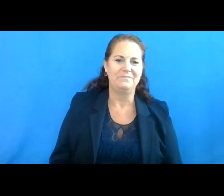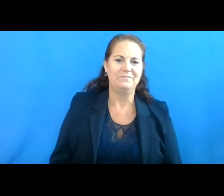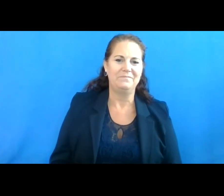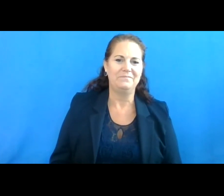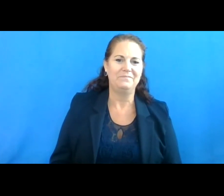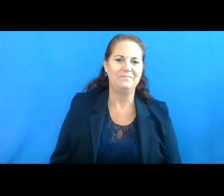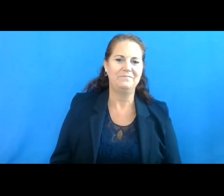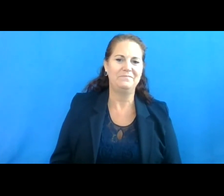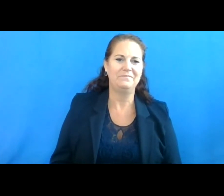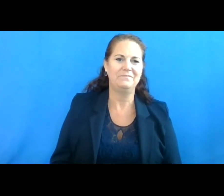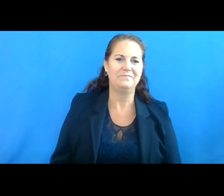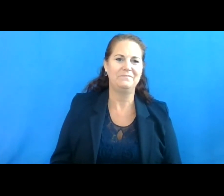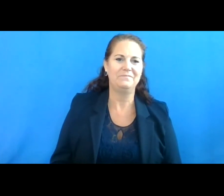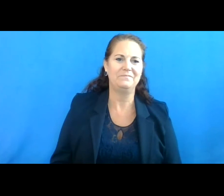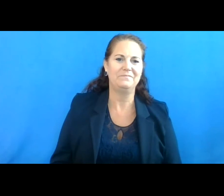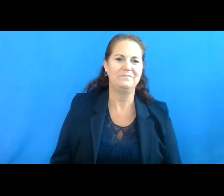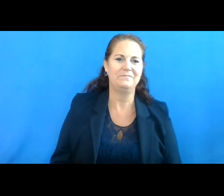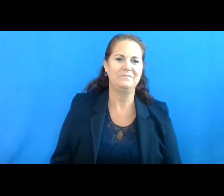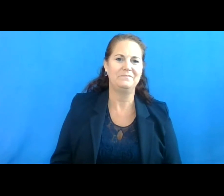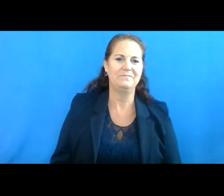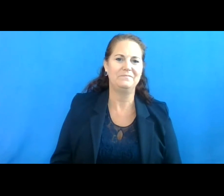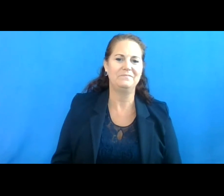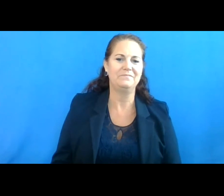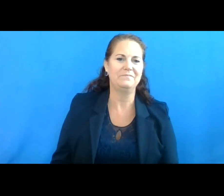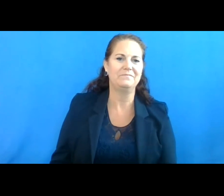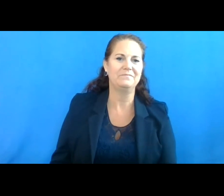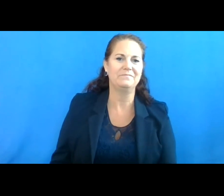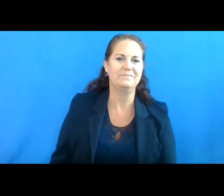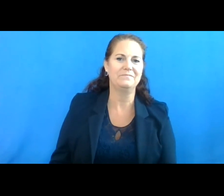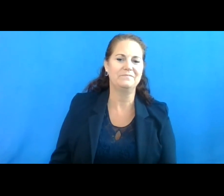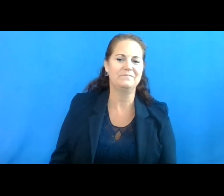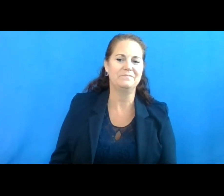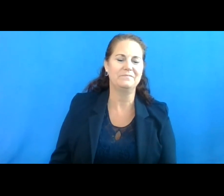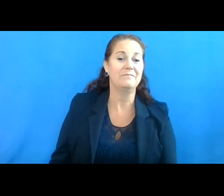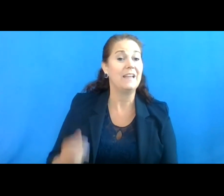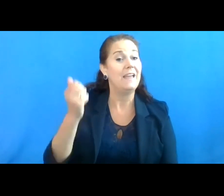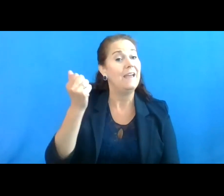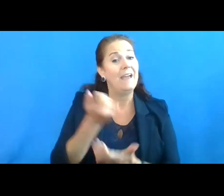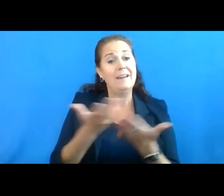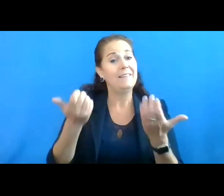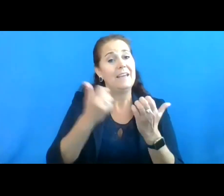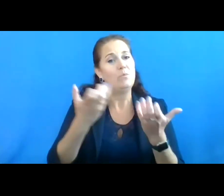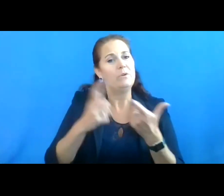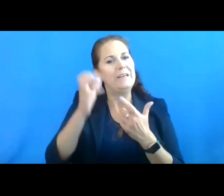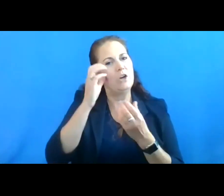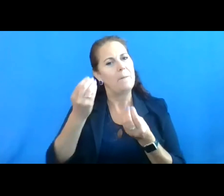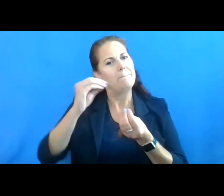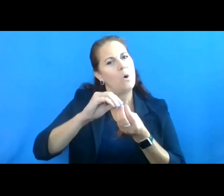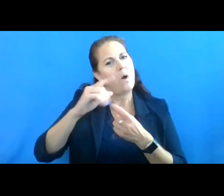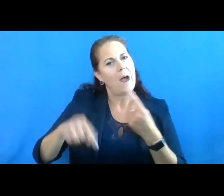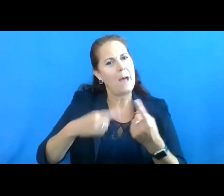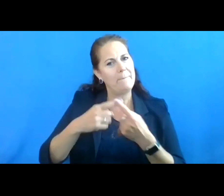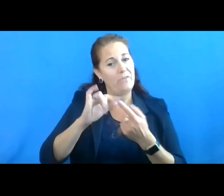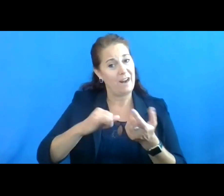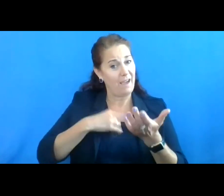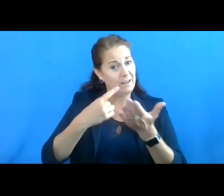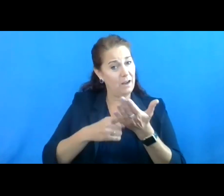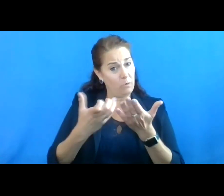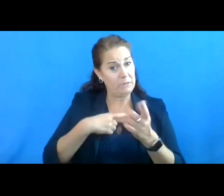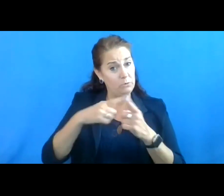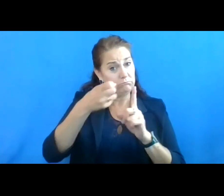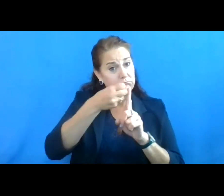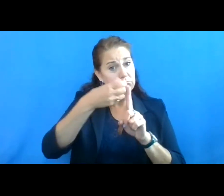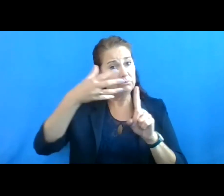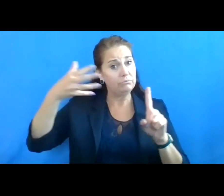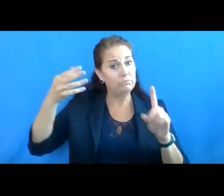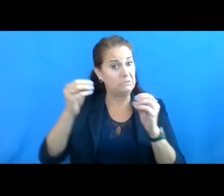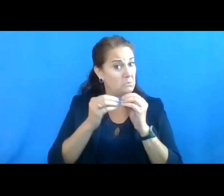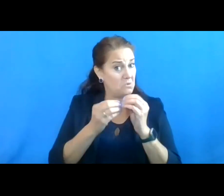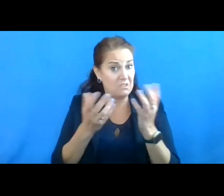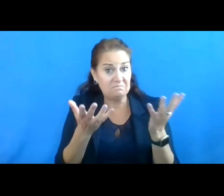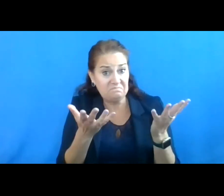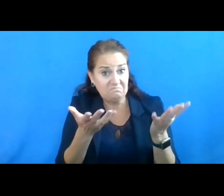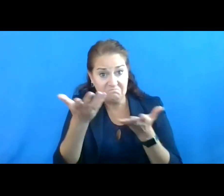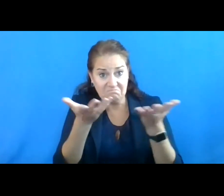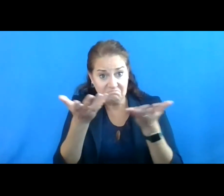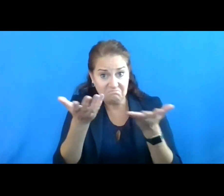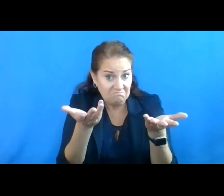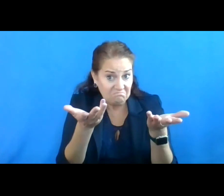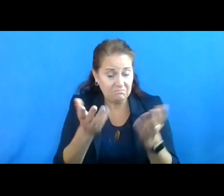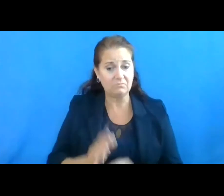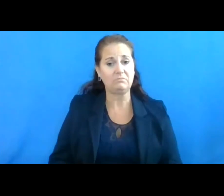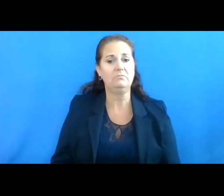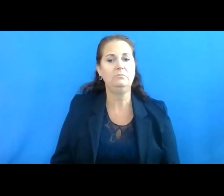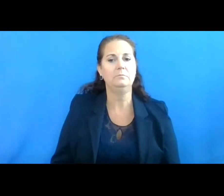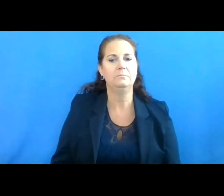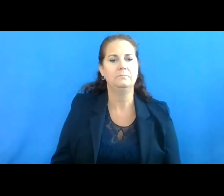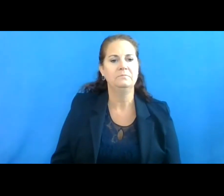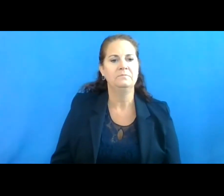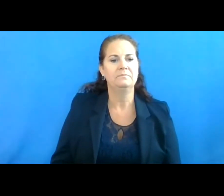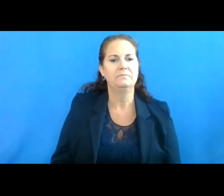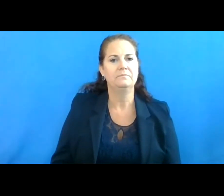Is there anything that anyone wants to hear more about that I've covered so far?